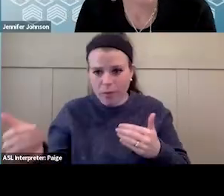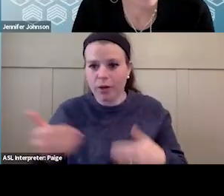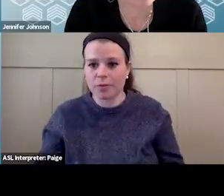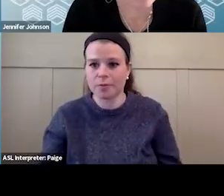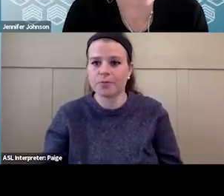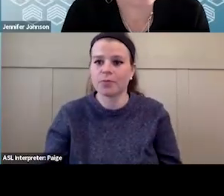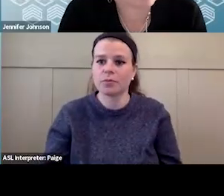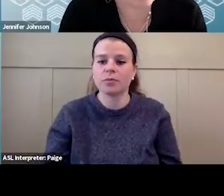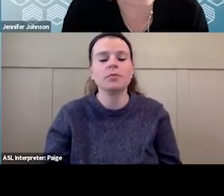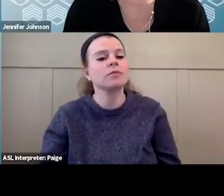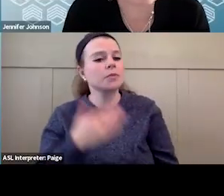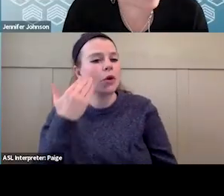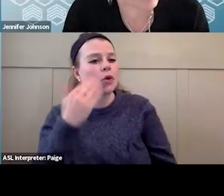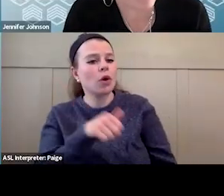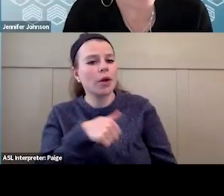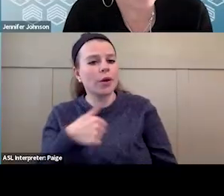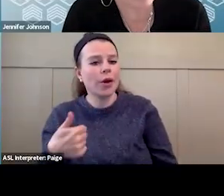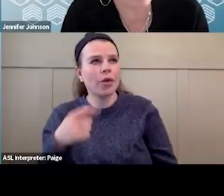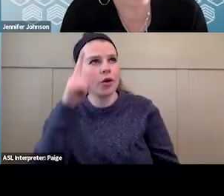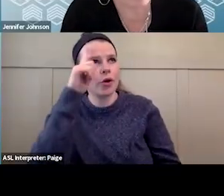You know, another avenue toward this I was just thinking about, Judge,